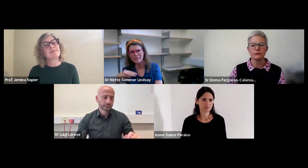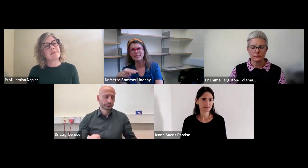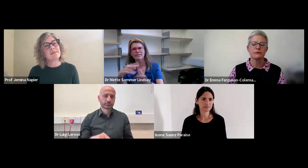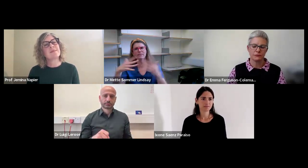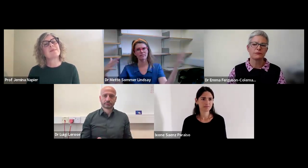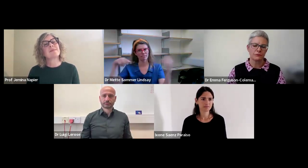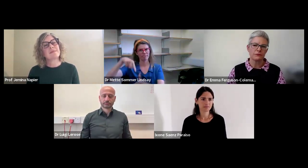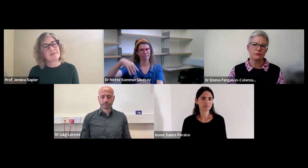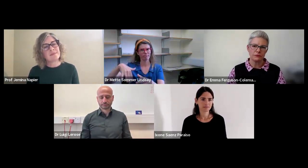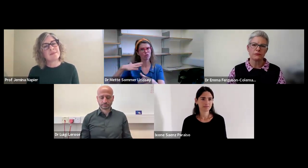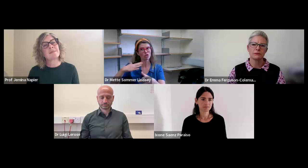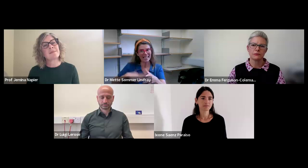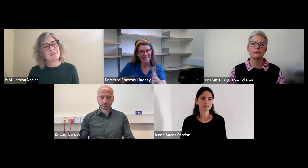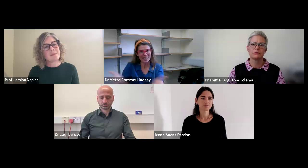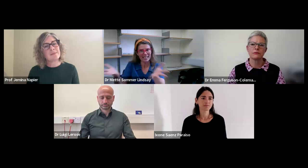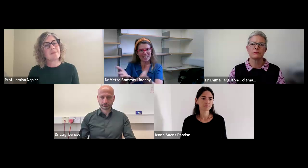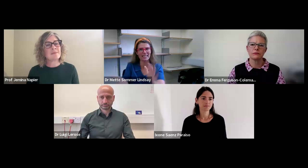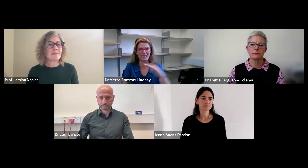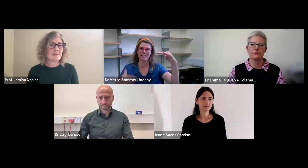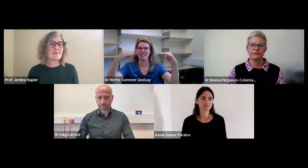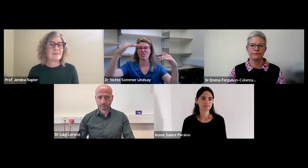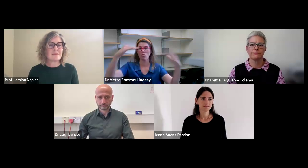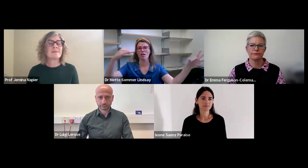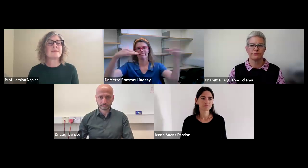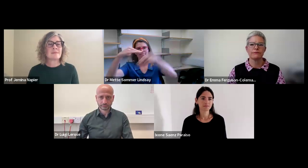lot of knowledge experience perspectives, a lot of learnings that need to be encouraged,